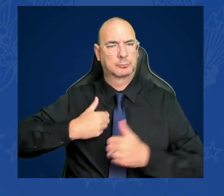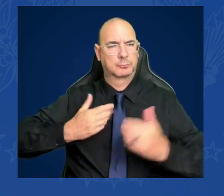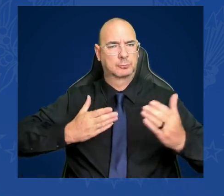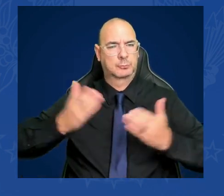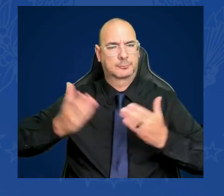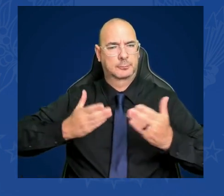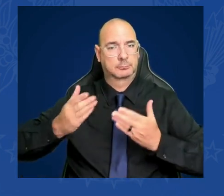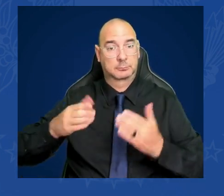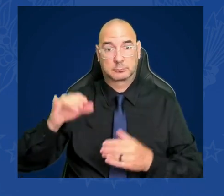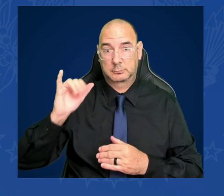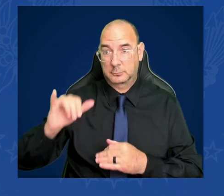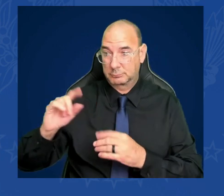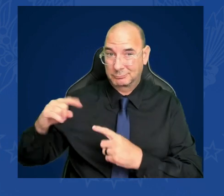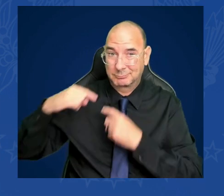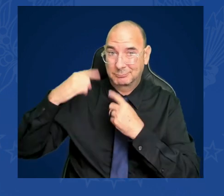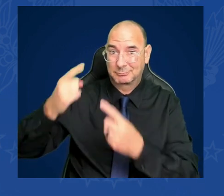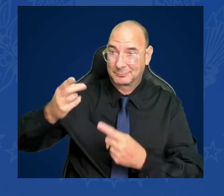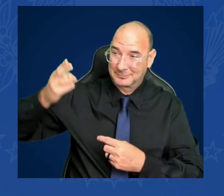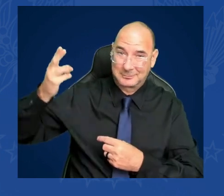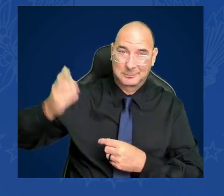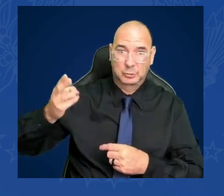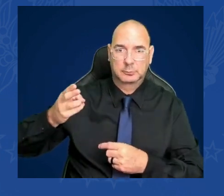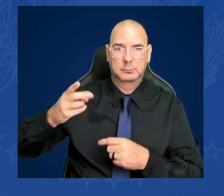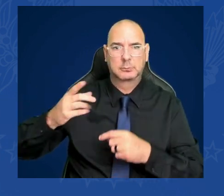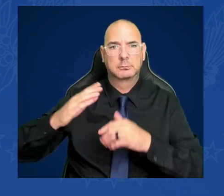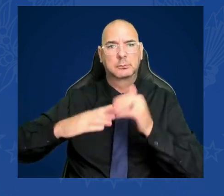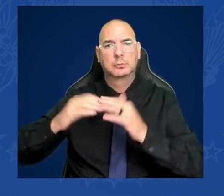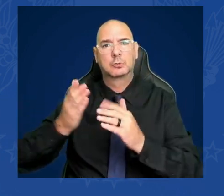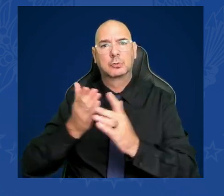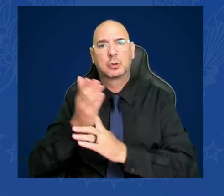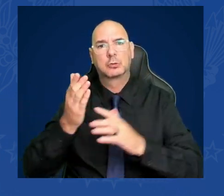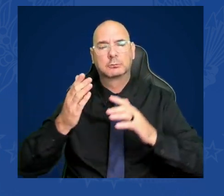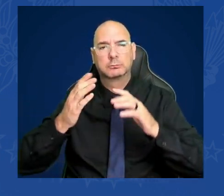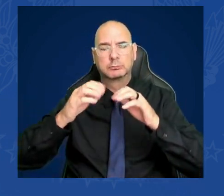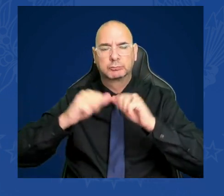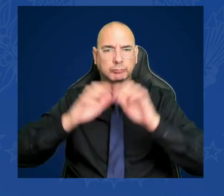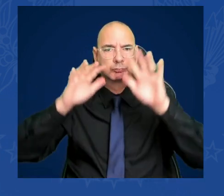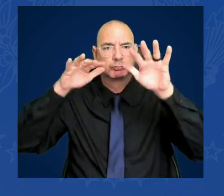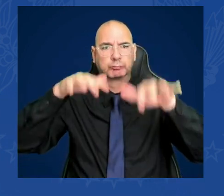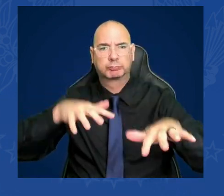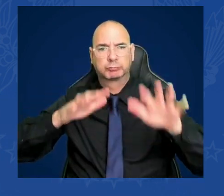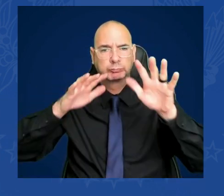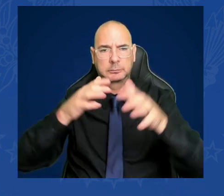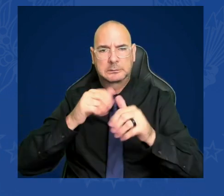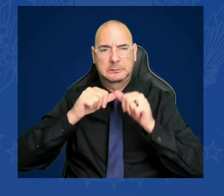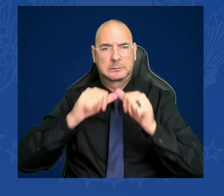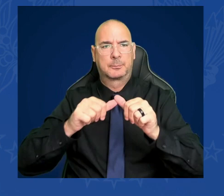who sailed through breaking waves to keep America safe and those who flew through hurricanes